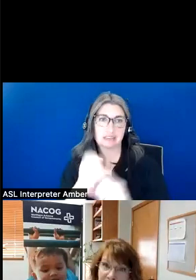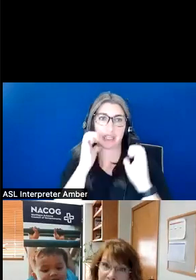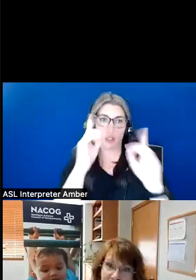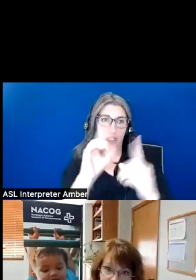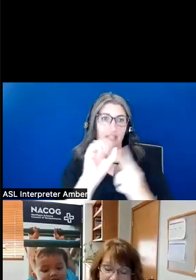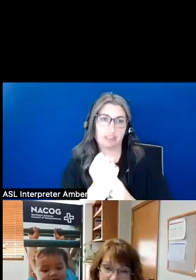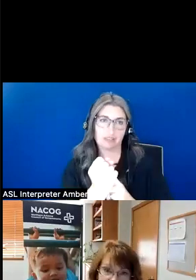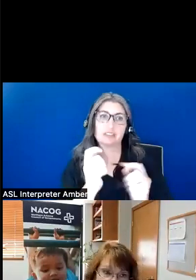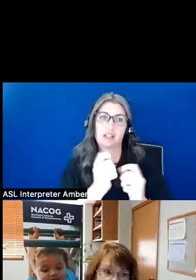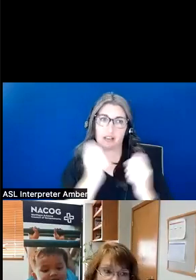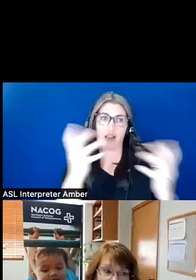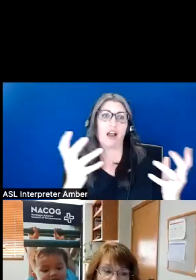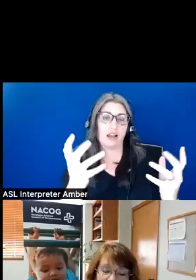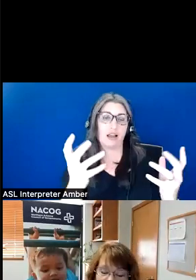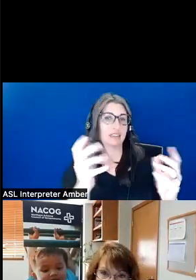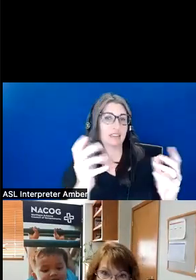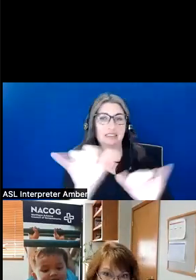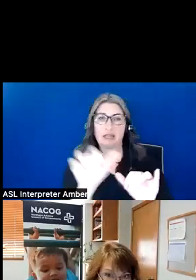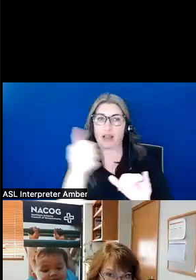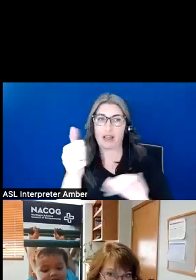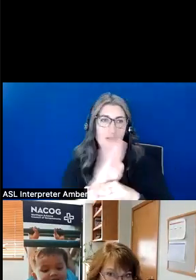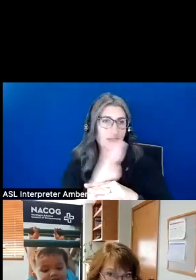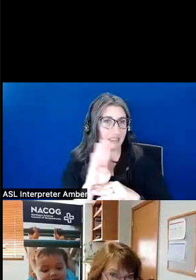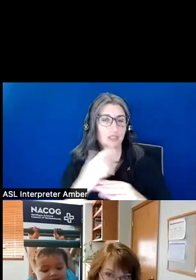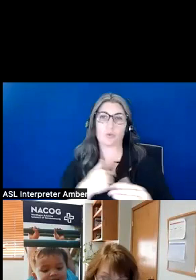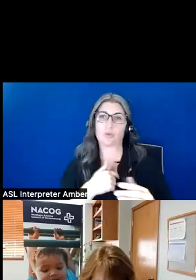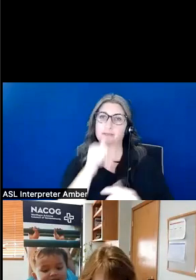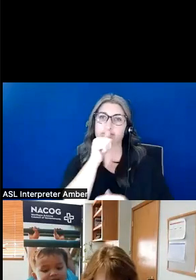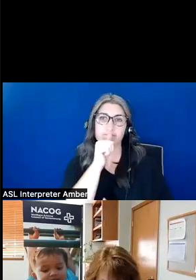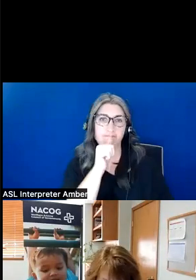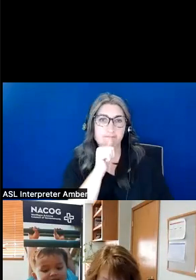Just like every other business out there, we have suffered from the staffing crisis.